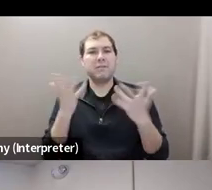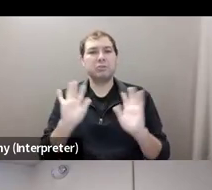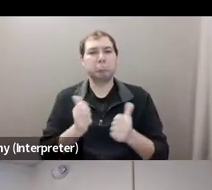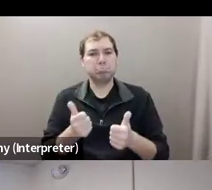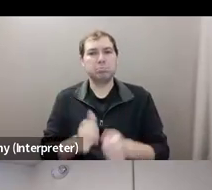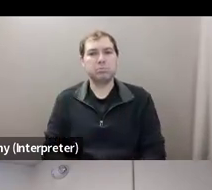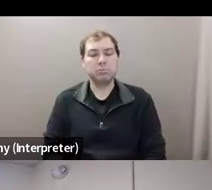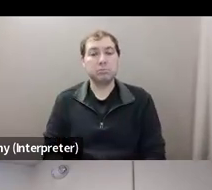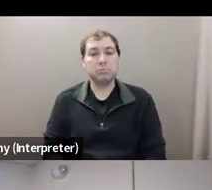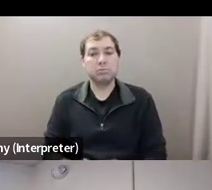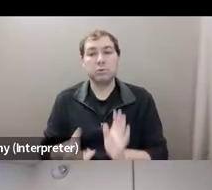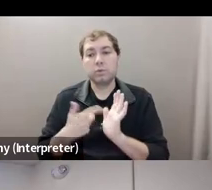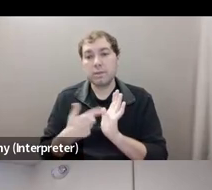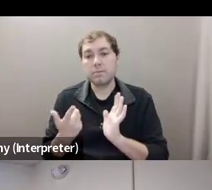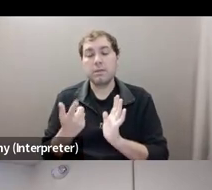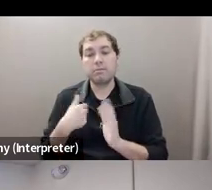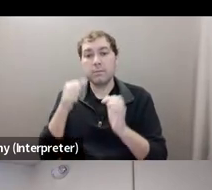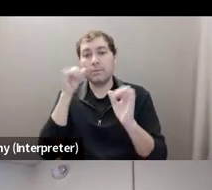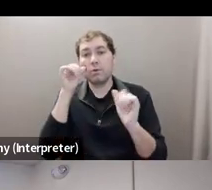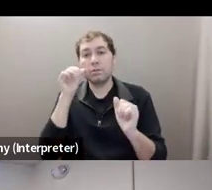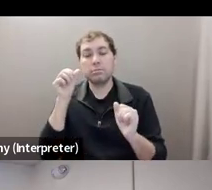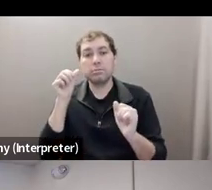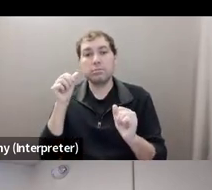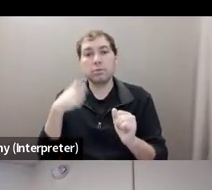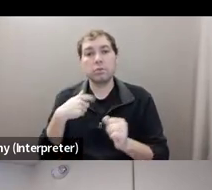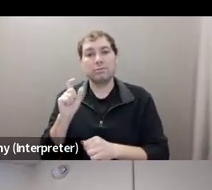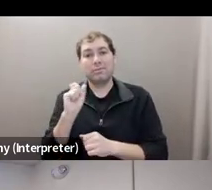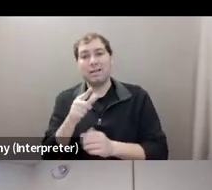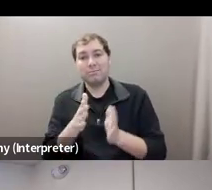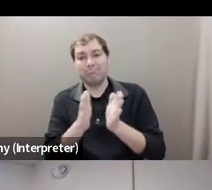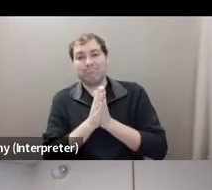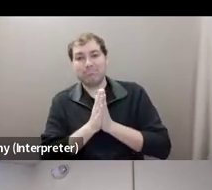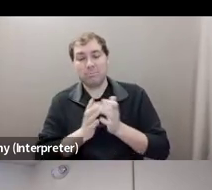Don Posh: So sometimes there are surprises. It's asking for it. In the 1st place, maybe